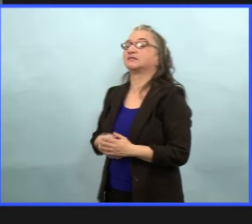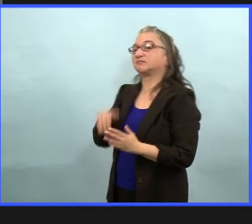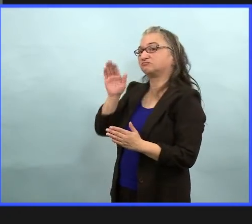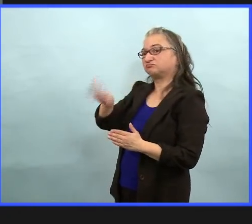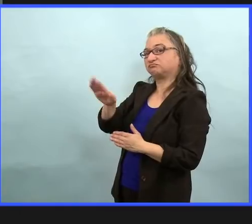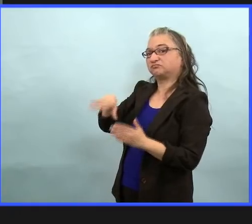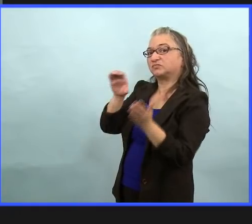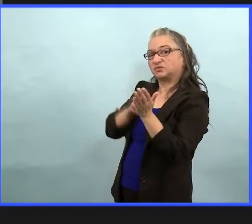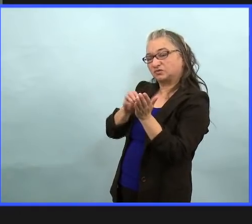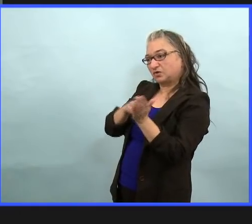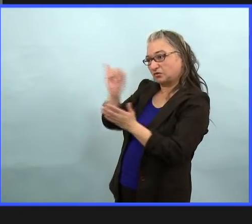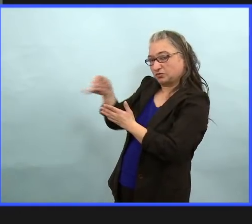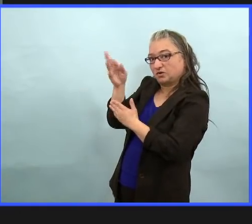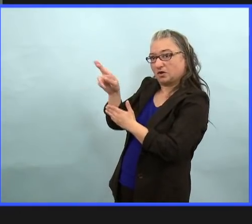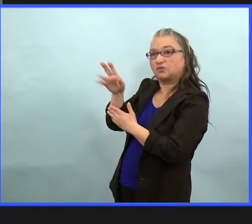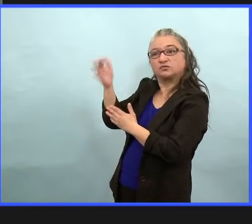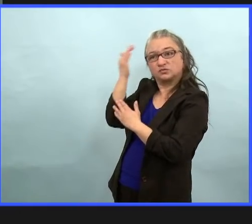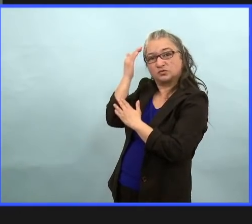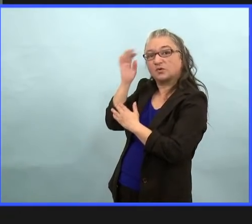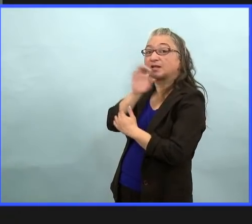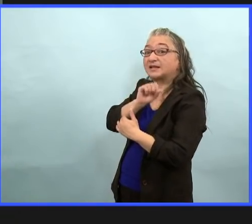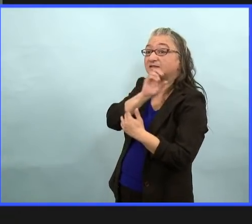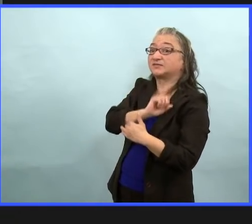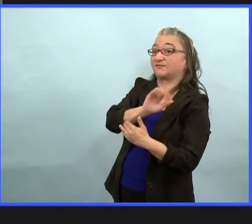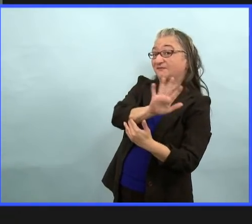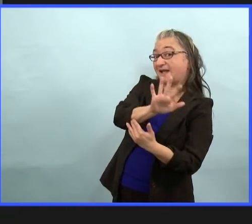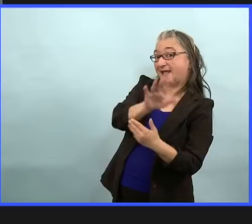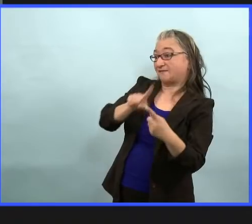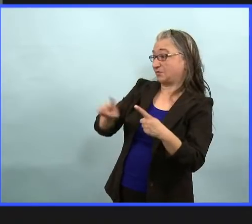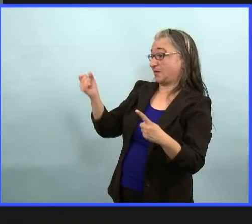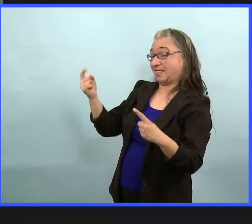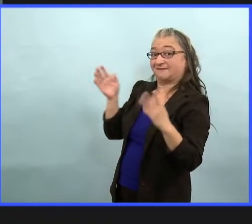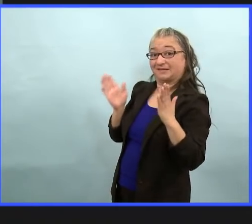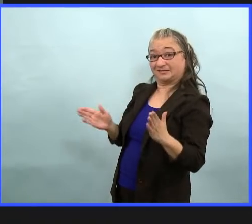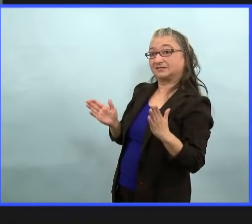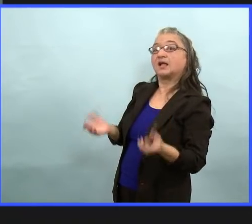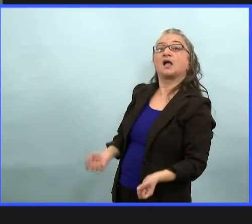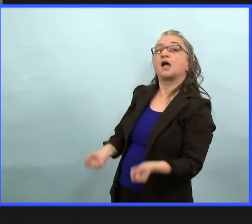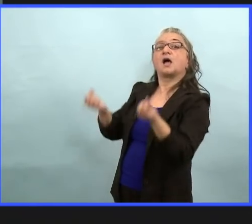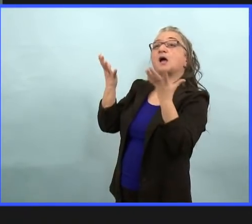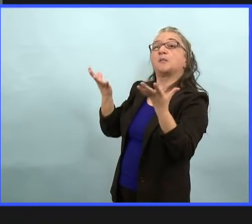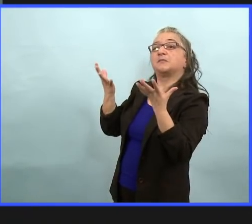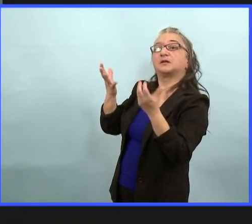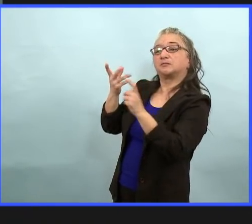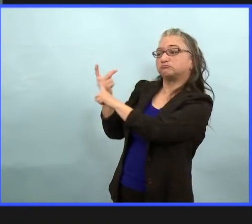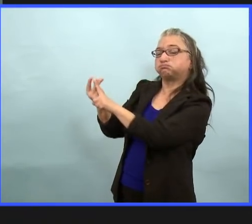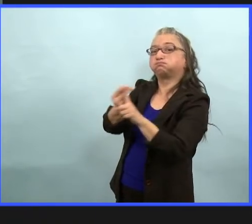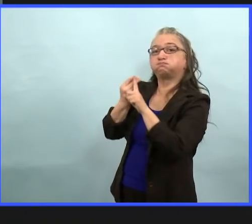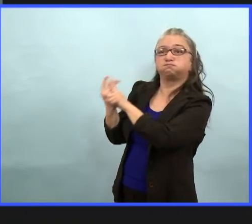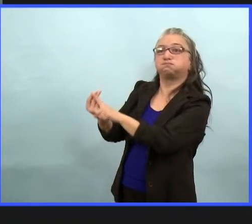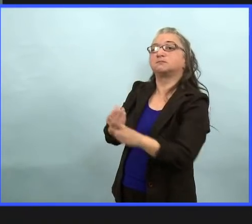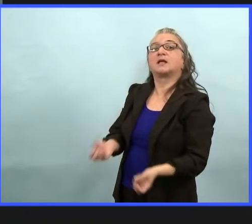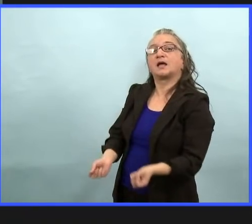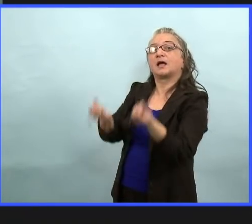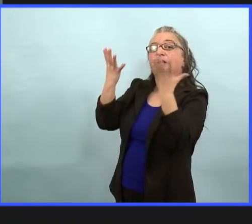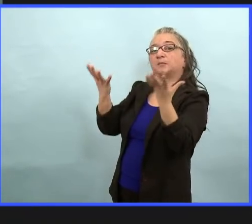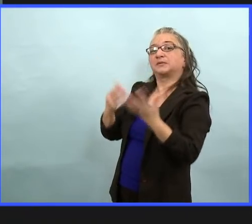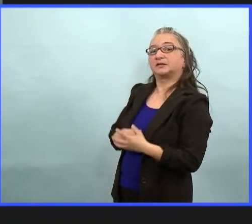5 to 11 age categories since uh more in that category are now eligible yeah we're just at the